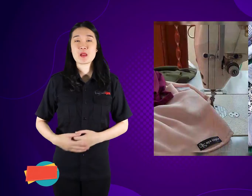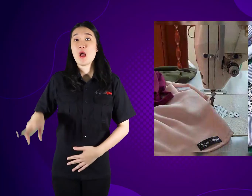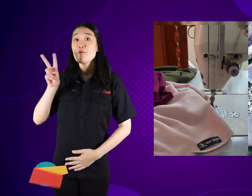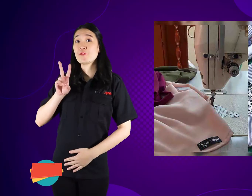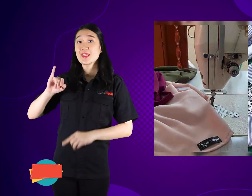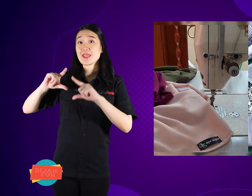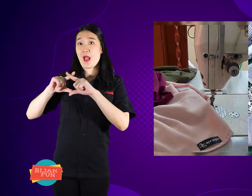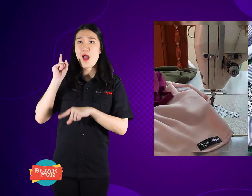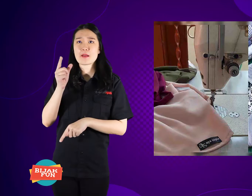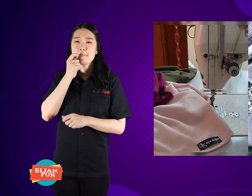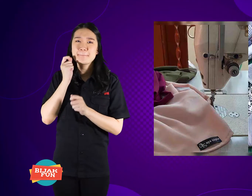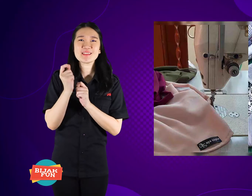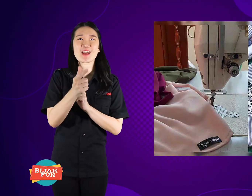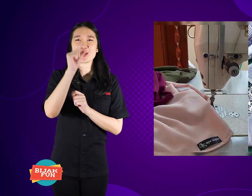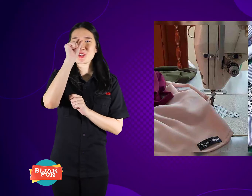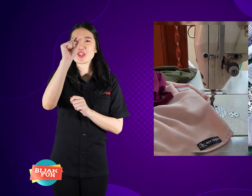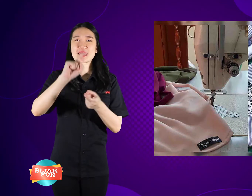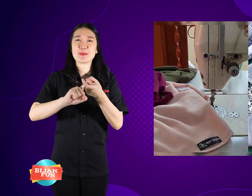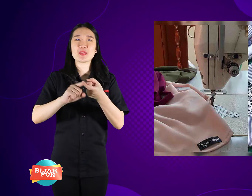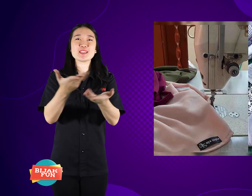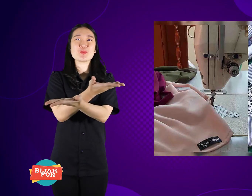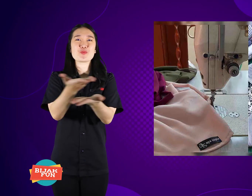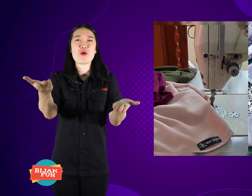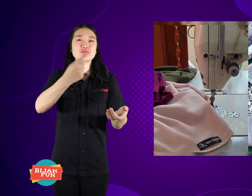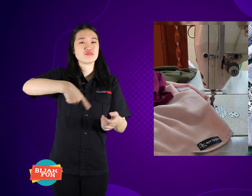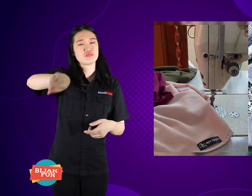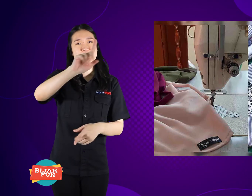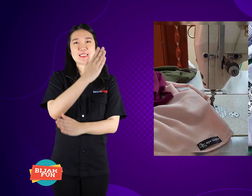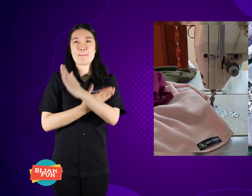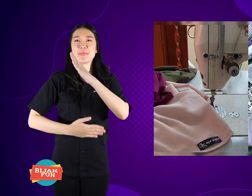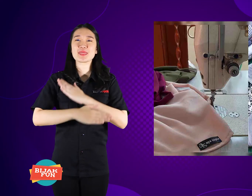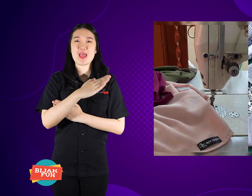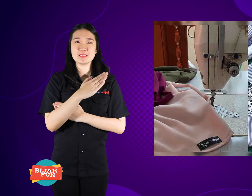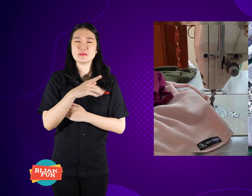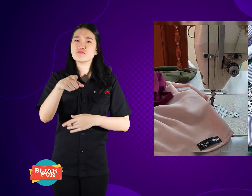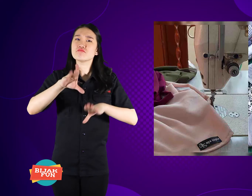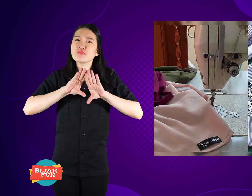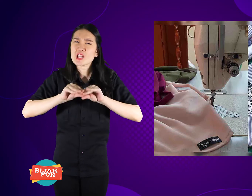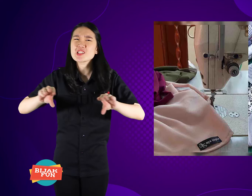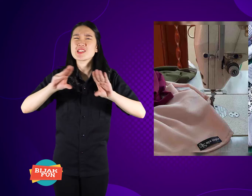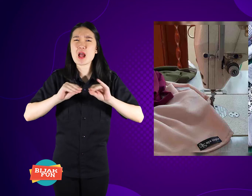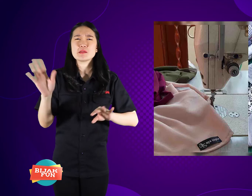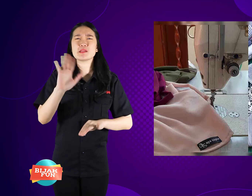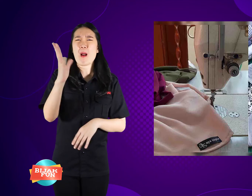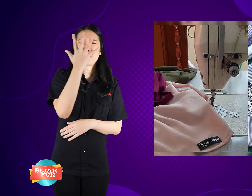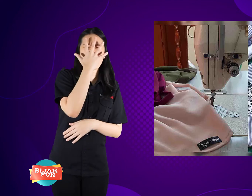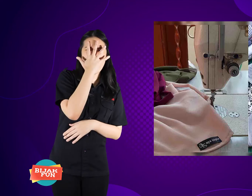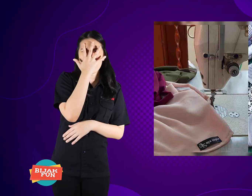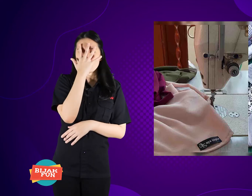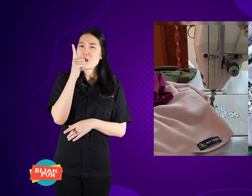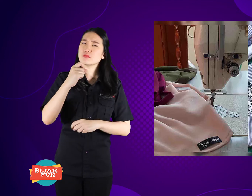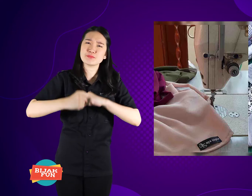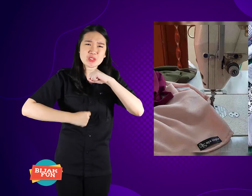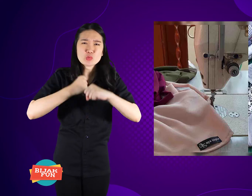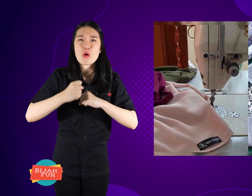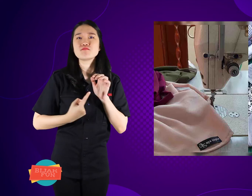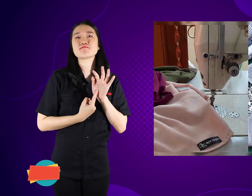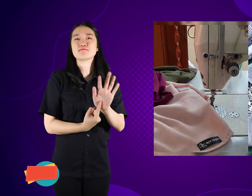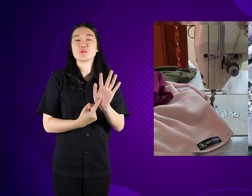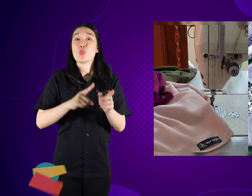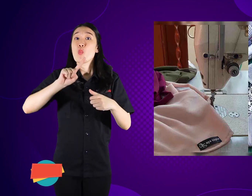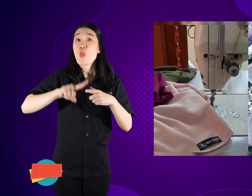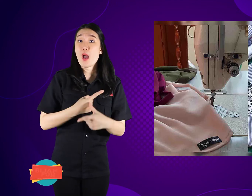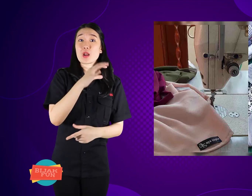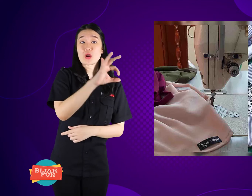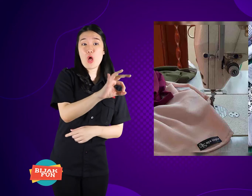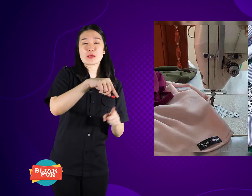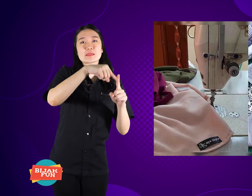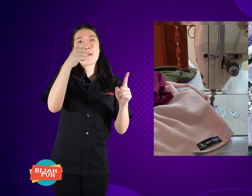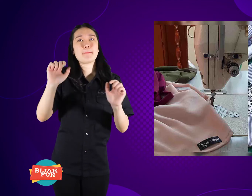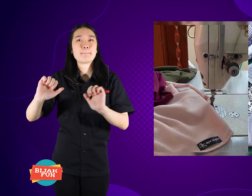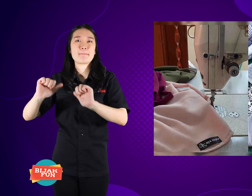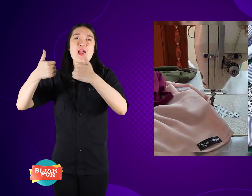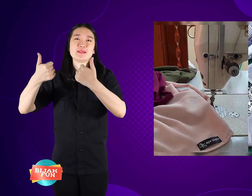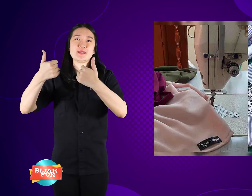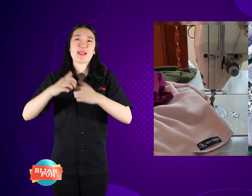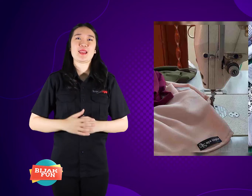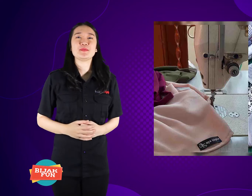Via also has a message for friends with work disabilities Don't be shy trying to start from zero until you can succeed.